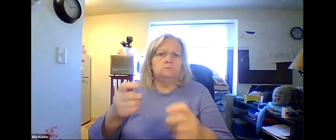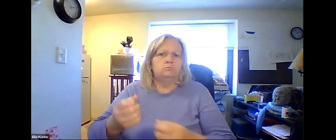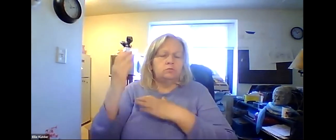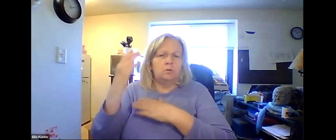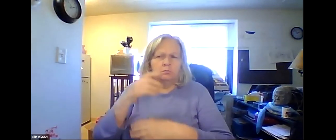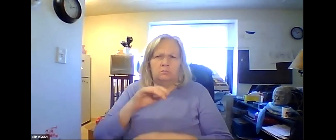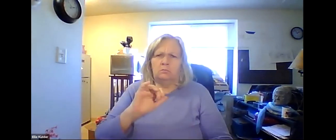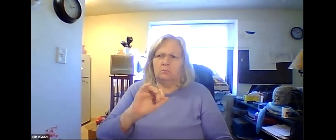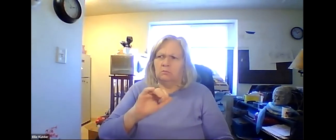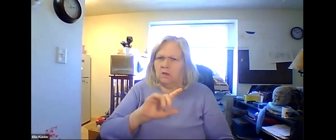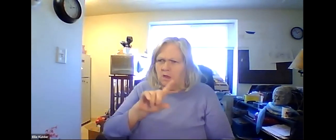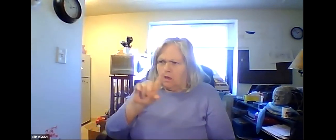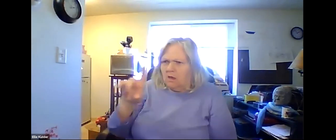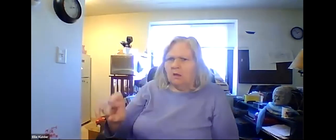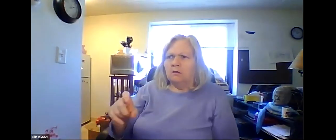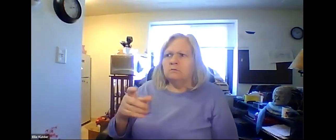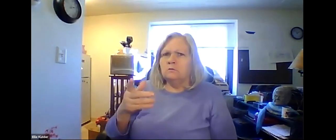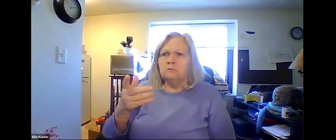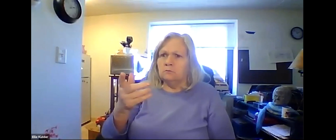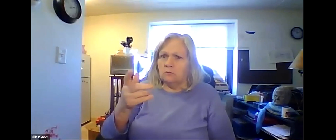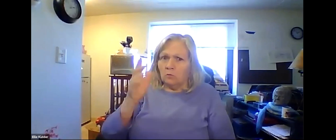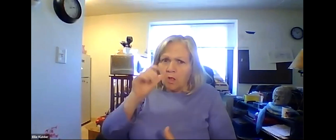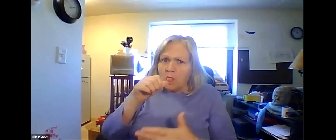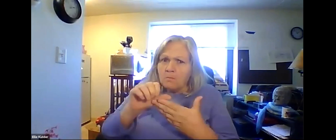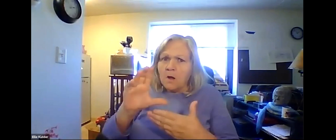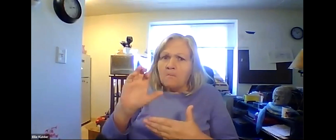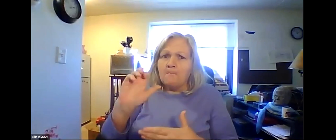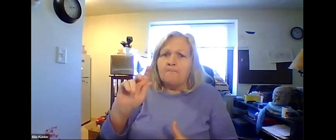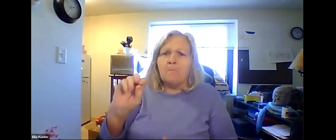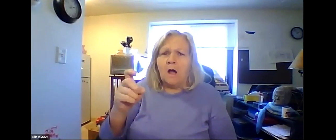Minneapolis and there's a lot of things that have been taken, and so I look at the NextDoor app and there are